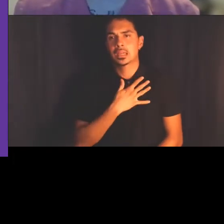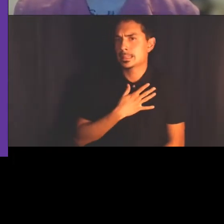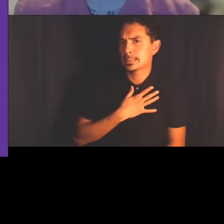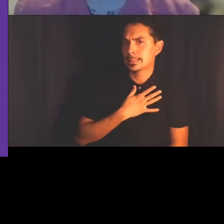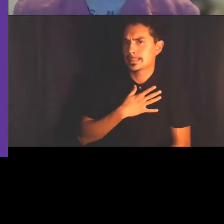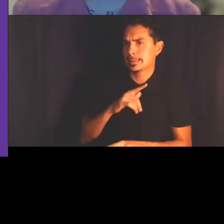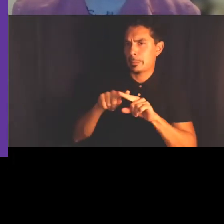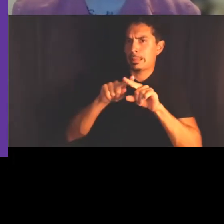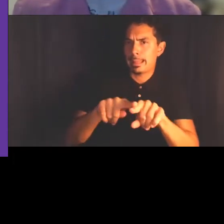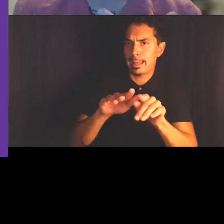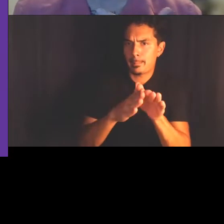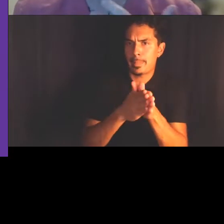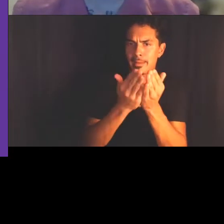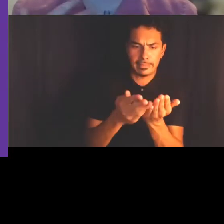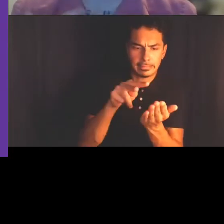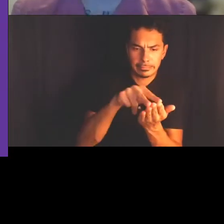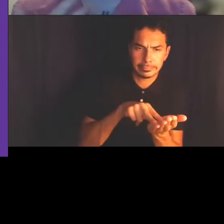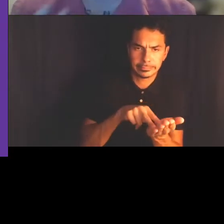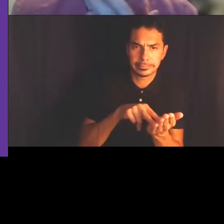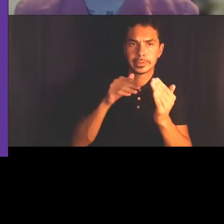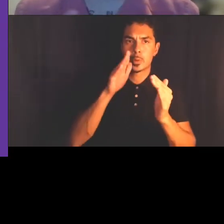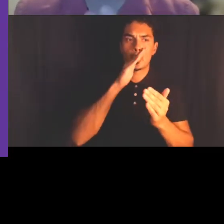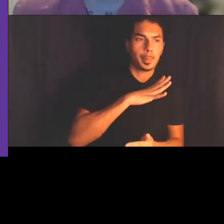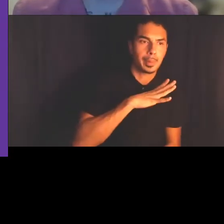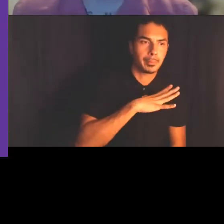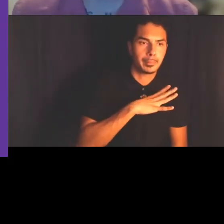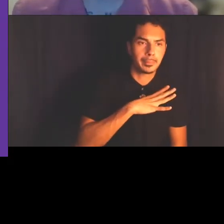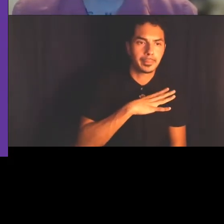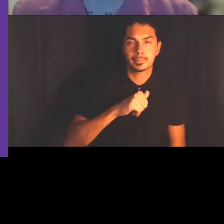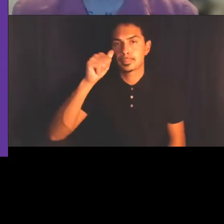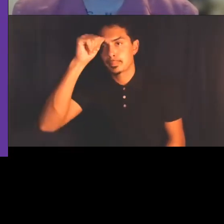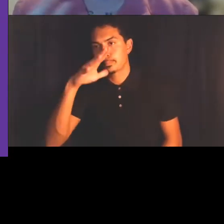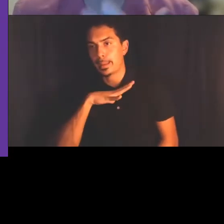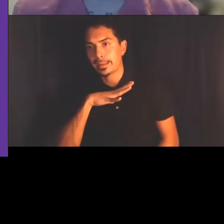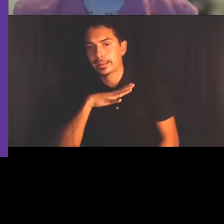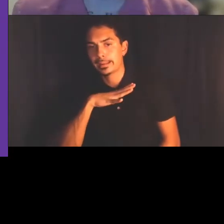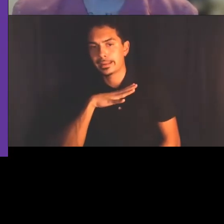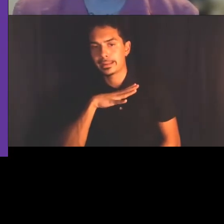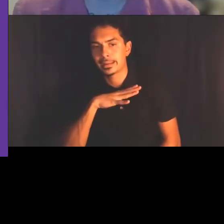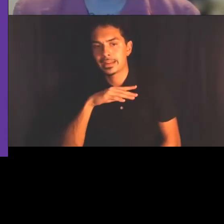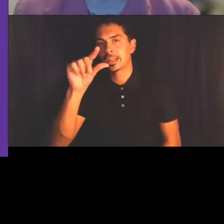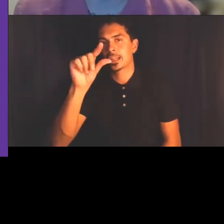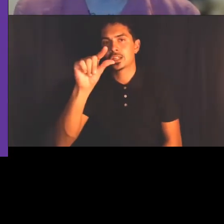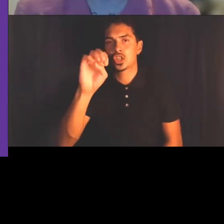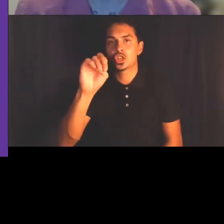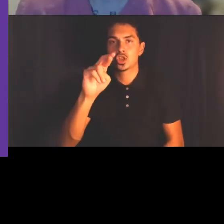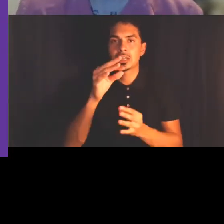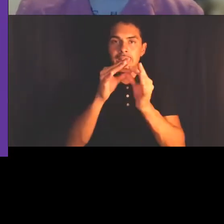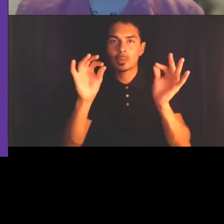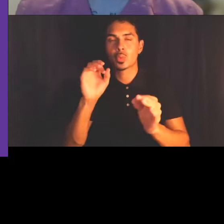that only focus on women and use very women-focused and centered language, but also feels relevant to them.